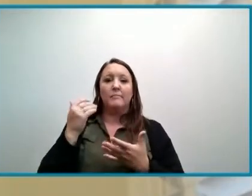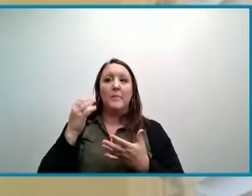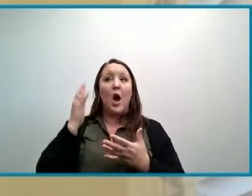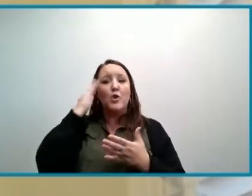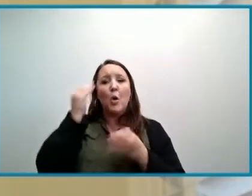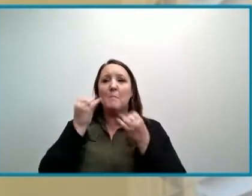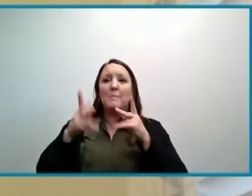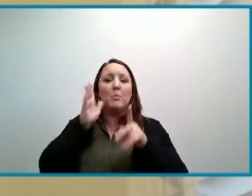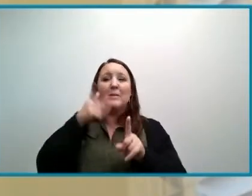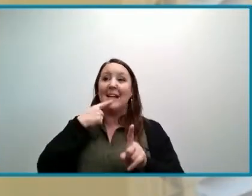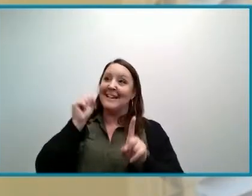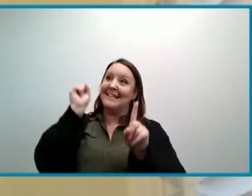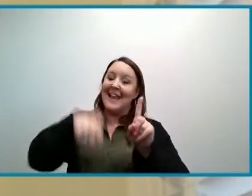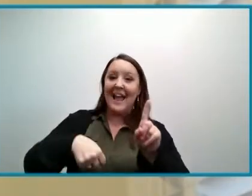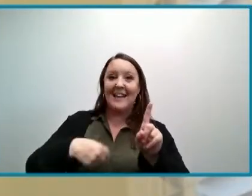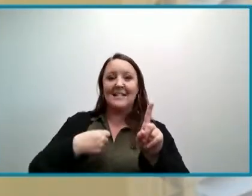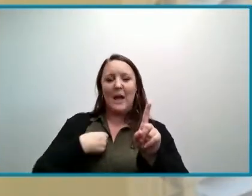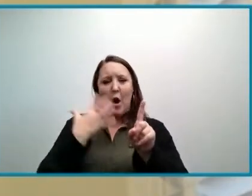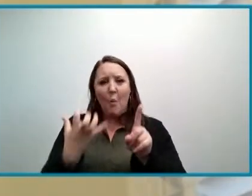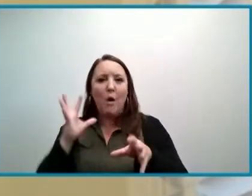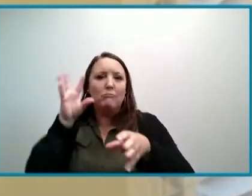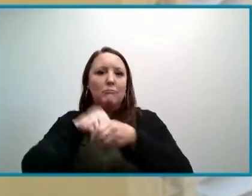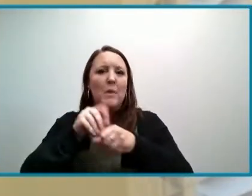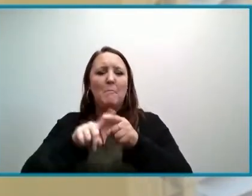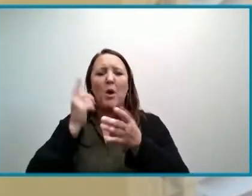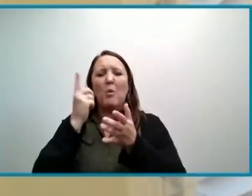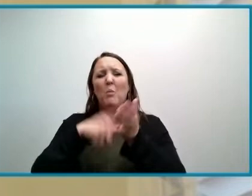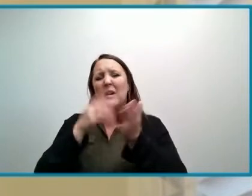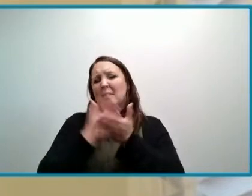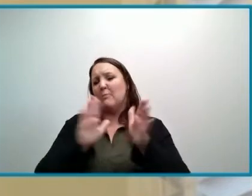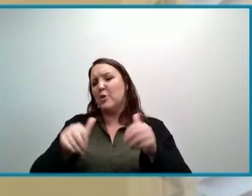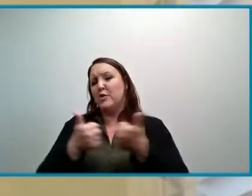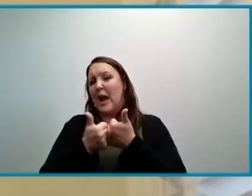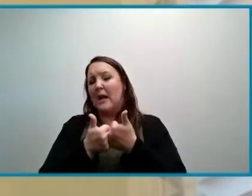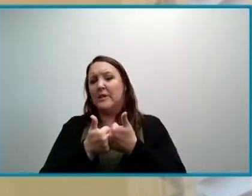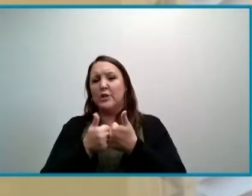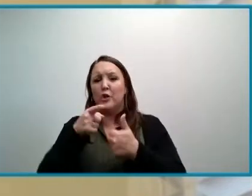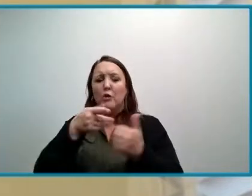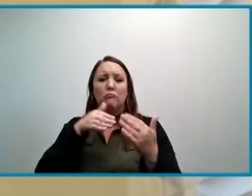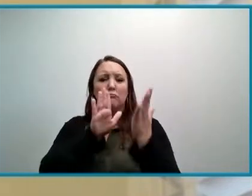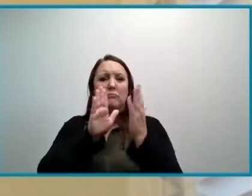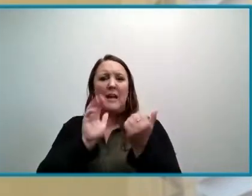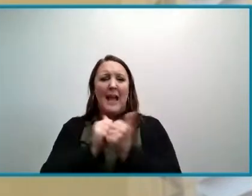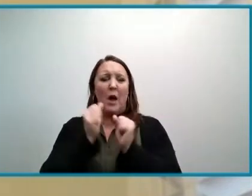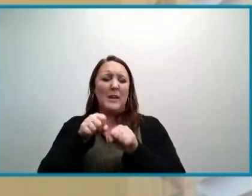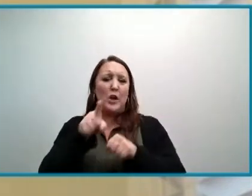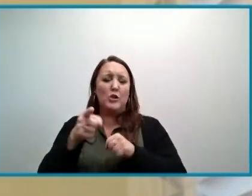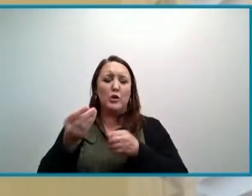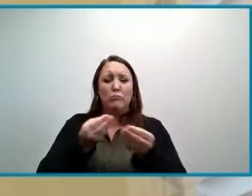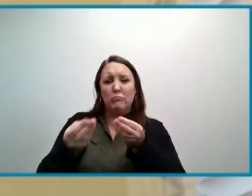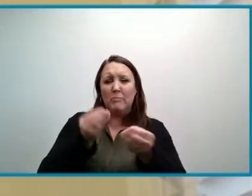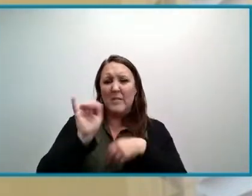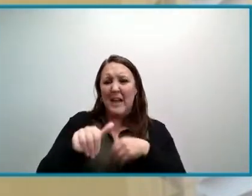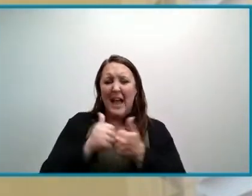but what are some of those challenges you face? How can you mitigate those? And how can you tell when you have the right partner where it,